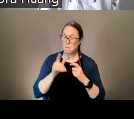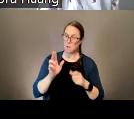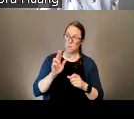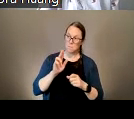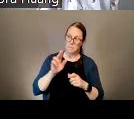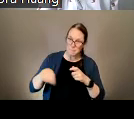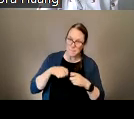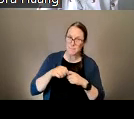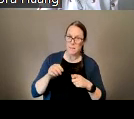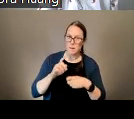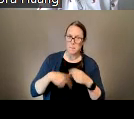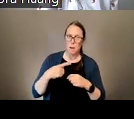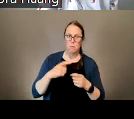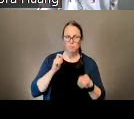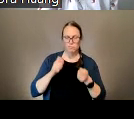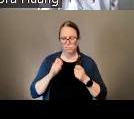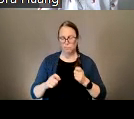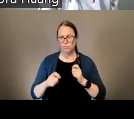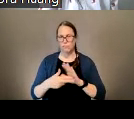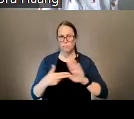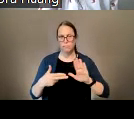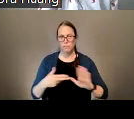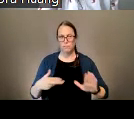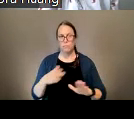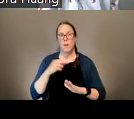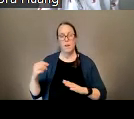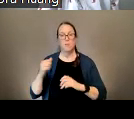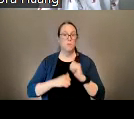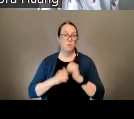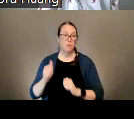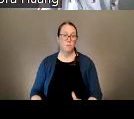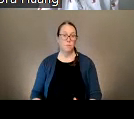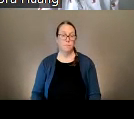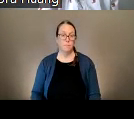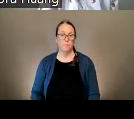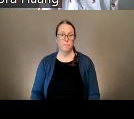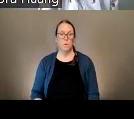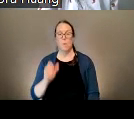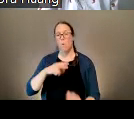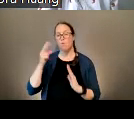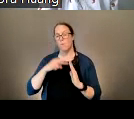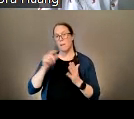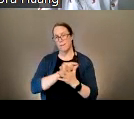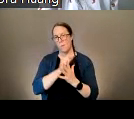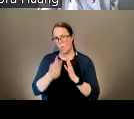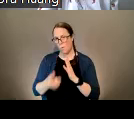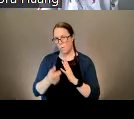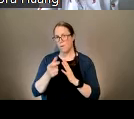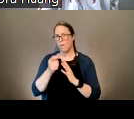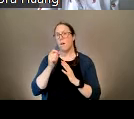And also editing the logical structure or reading order of the document by a screen reader.